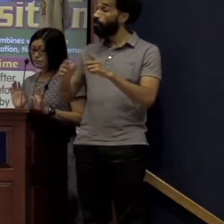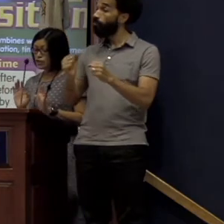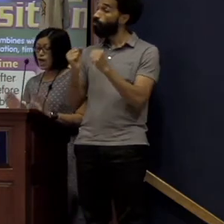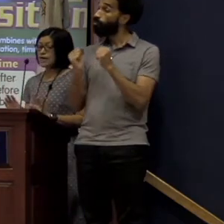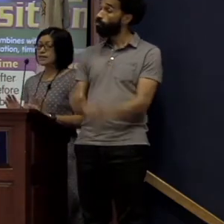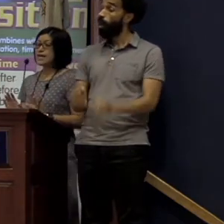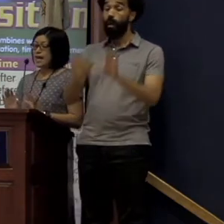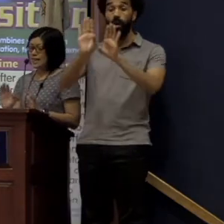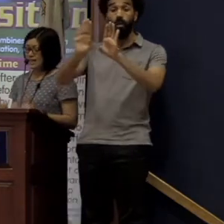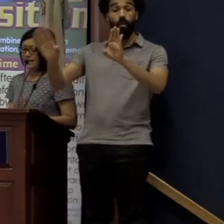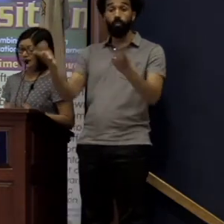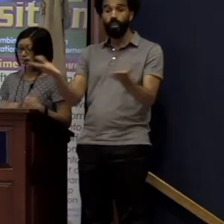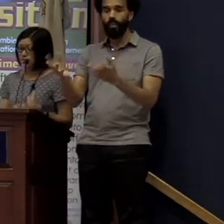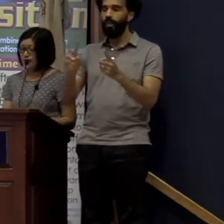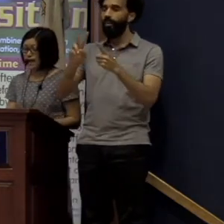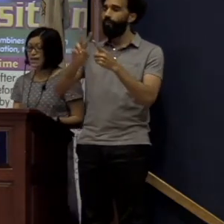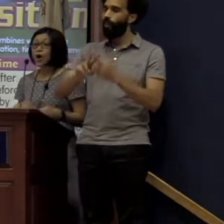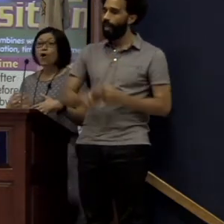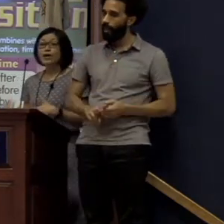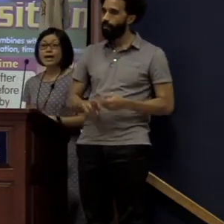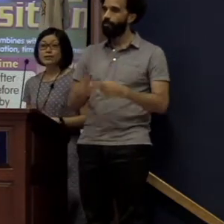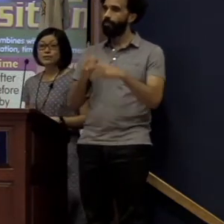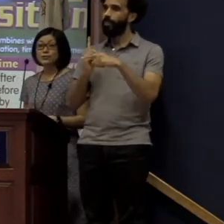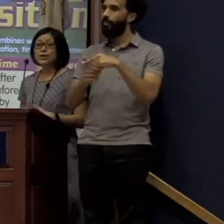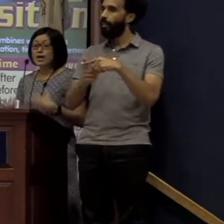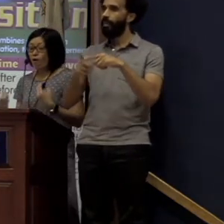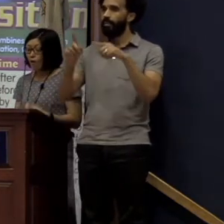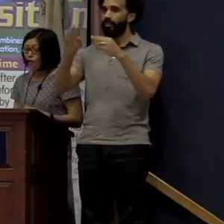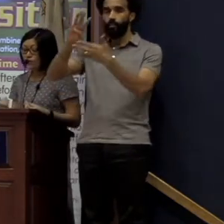charts and things that you can or cannot do all these